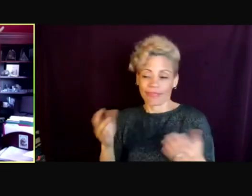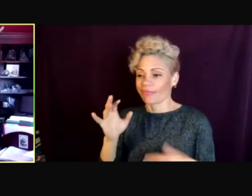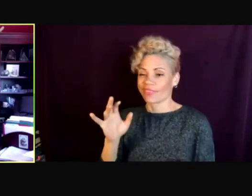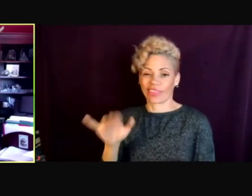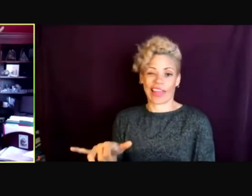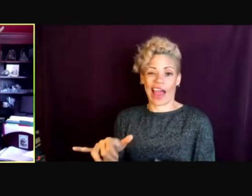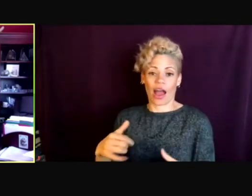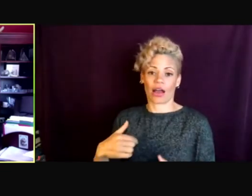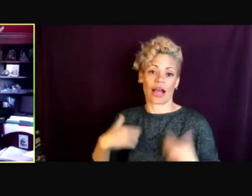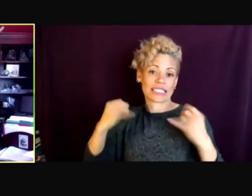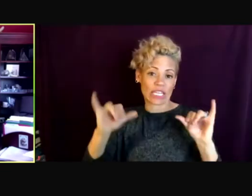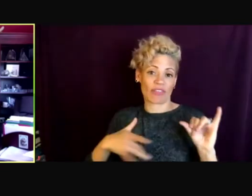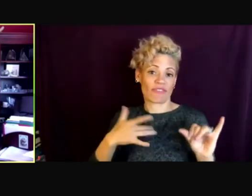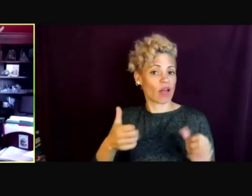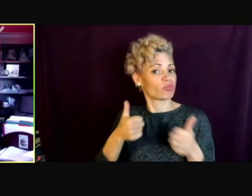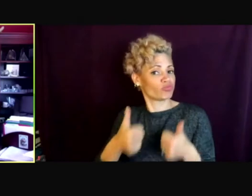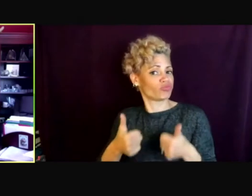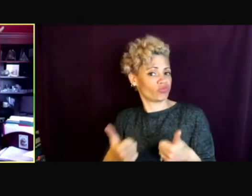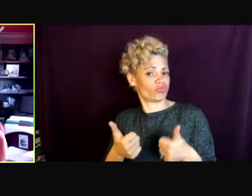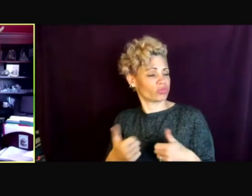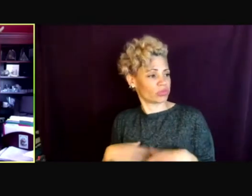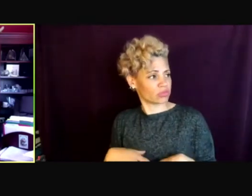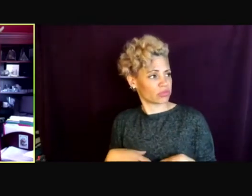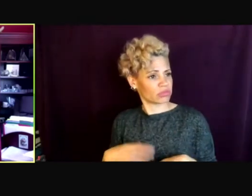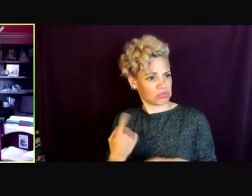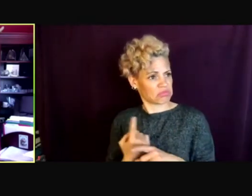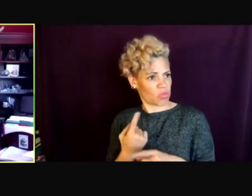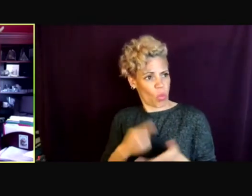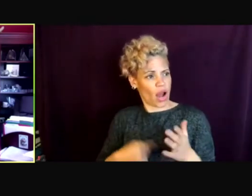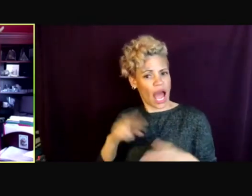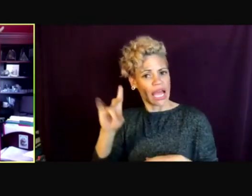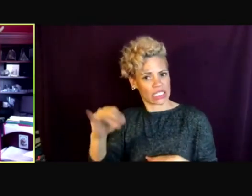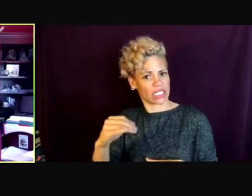And we then took off and trip was a good trip.